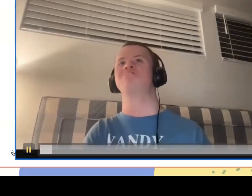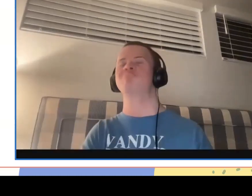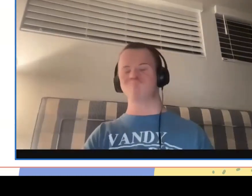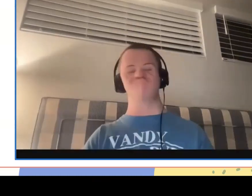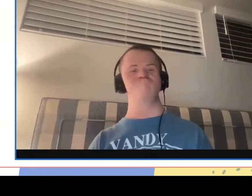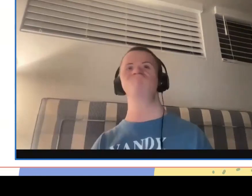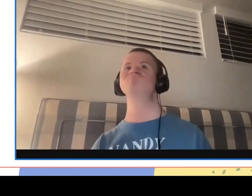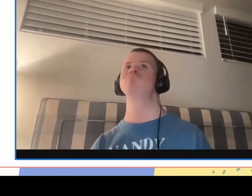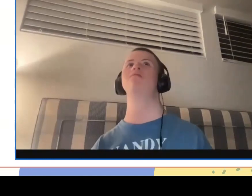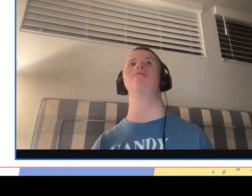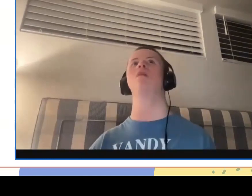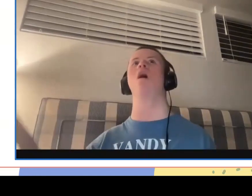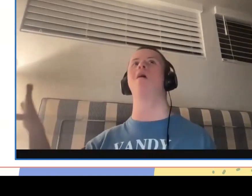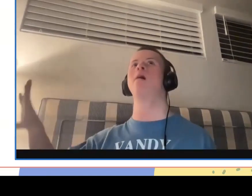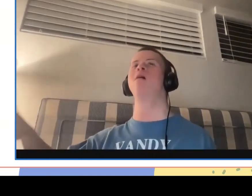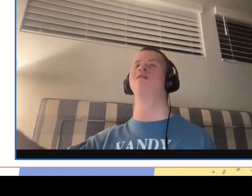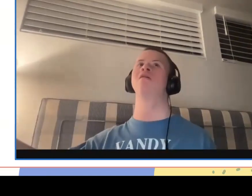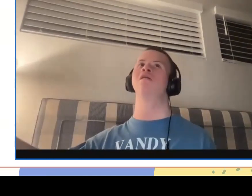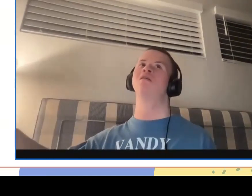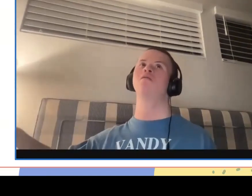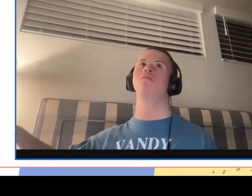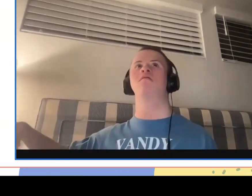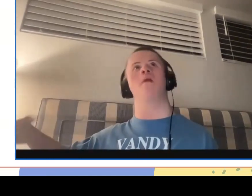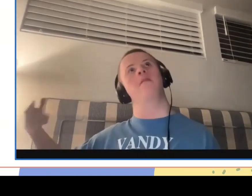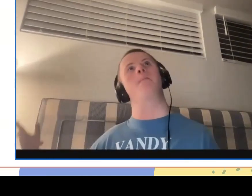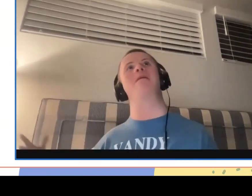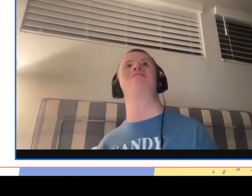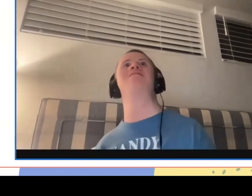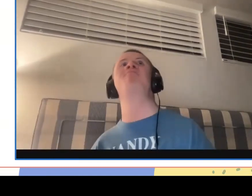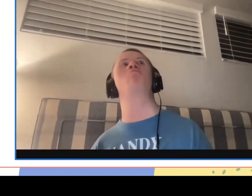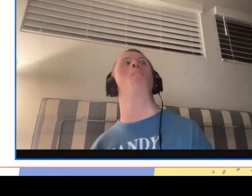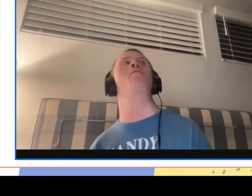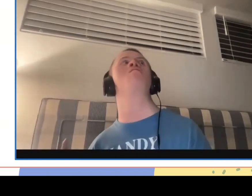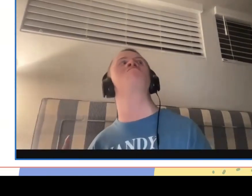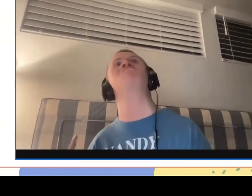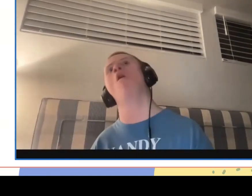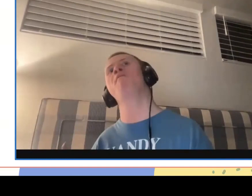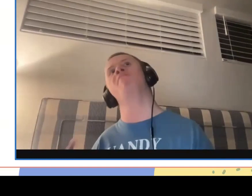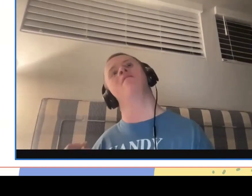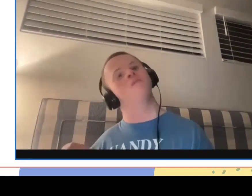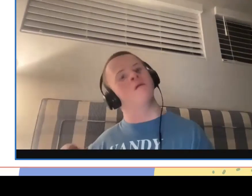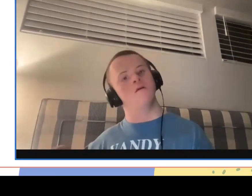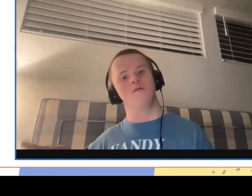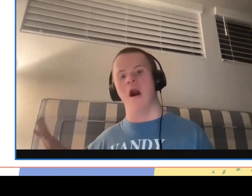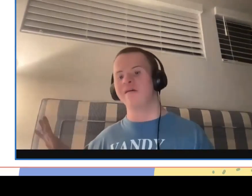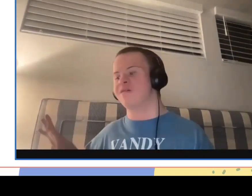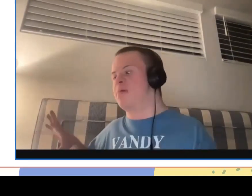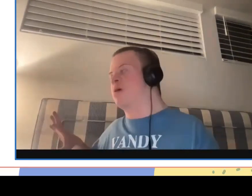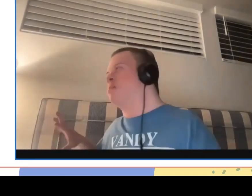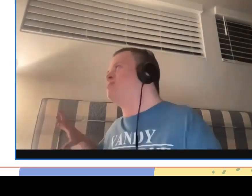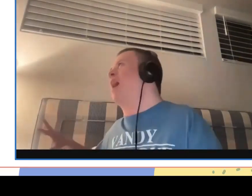Mike: It's always, well sometimes it's difficult because COVID, but not just because that uh